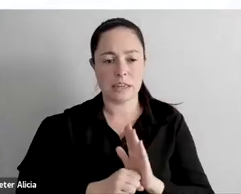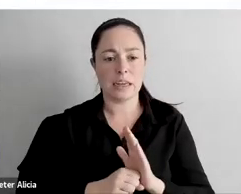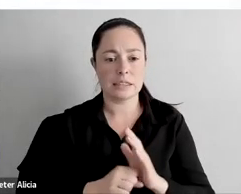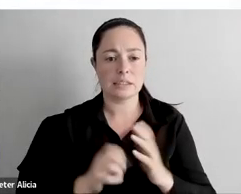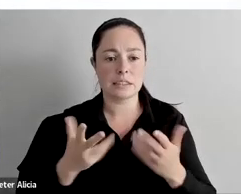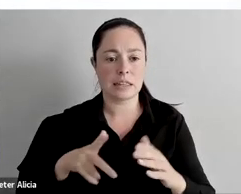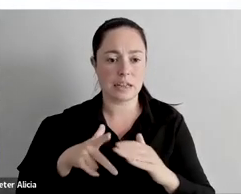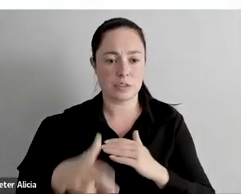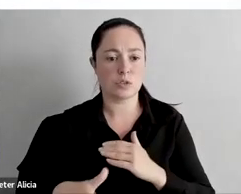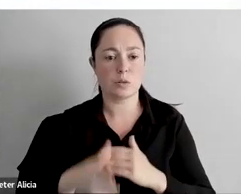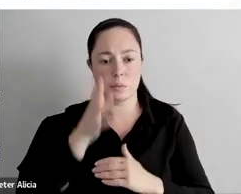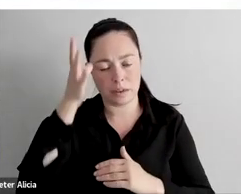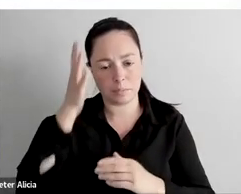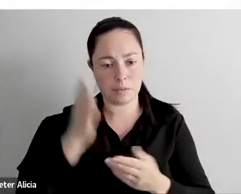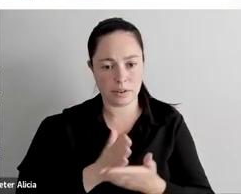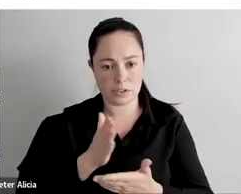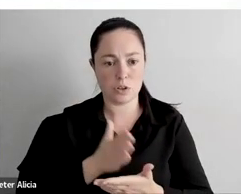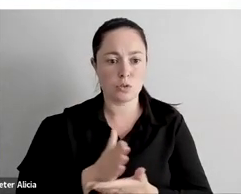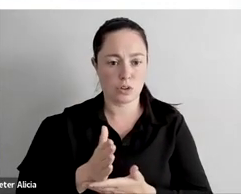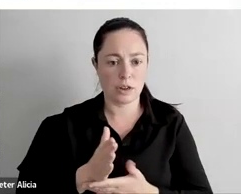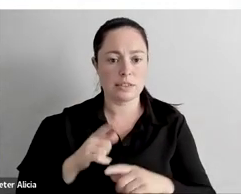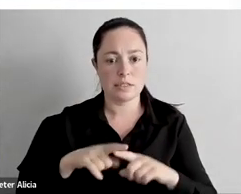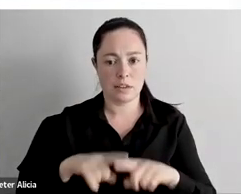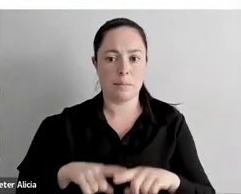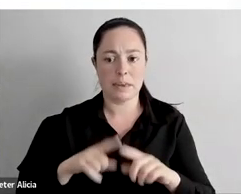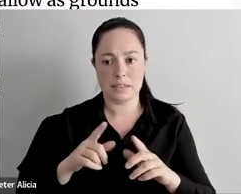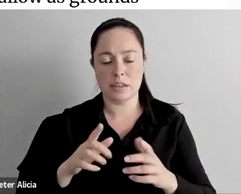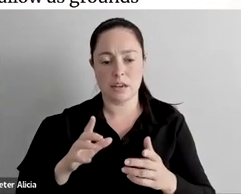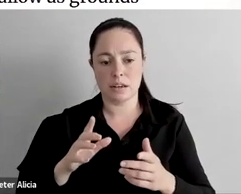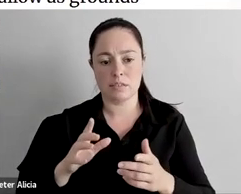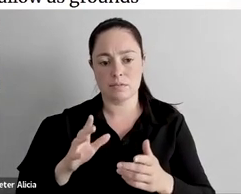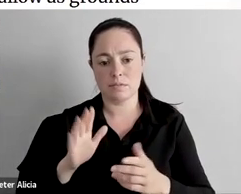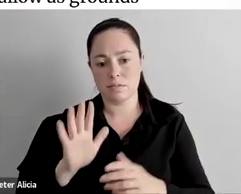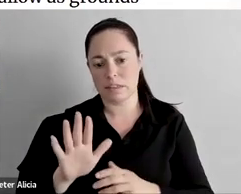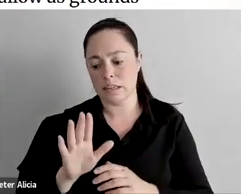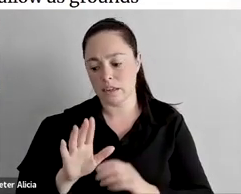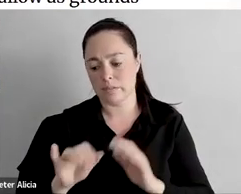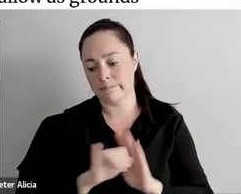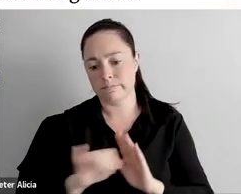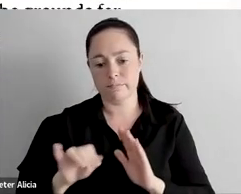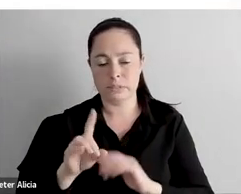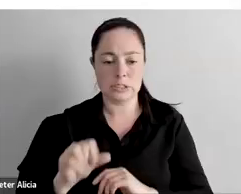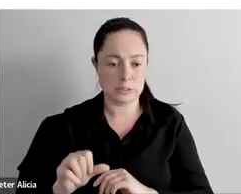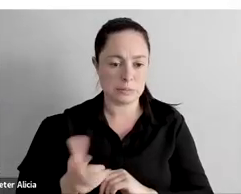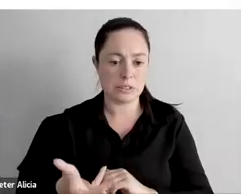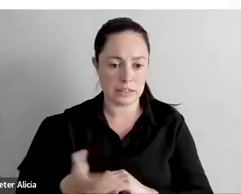parental rights based on parental disabilities. So these